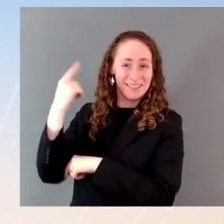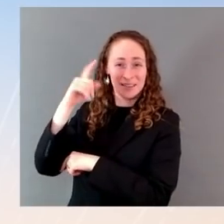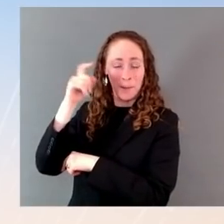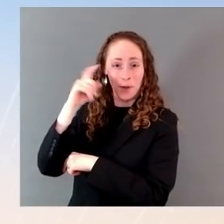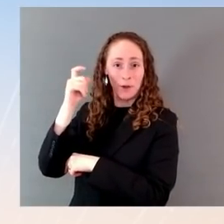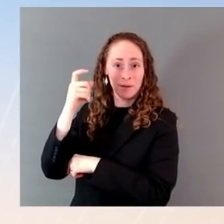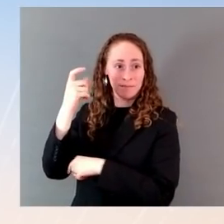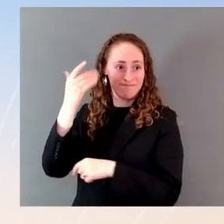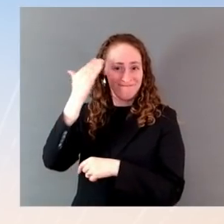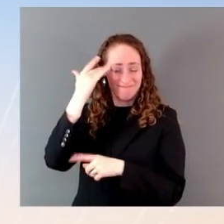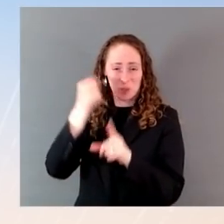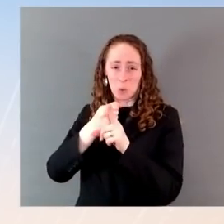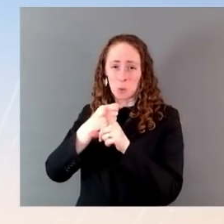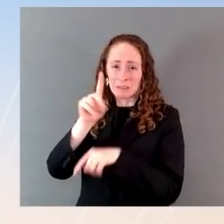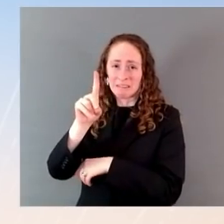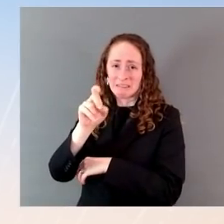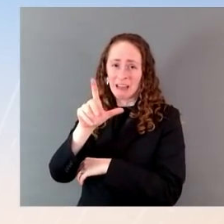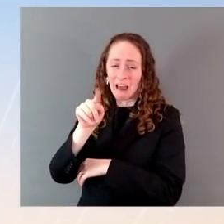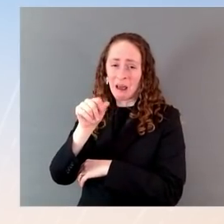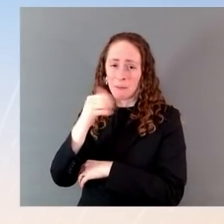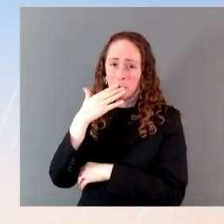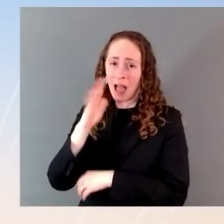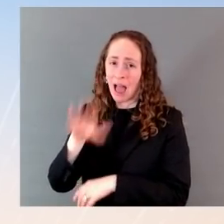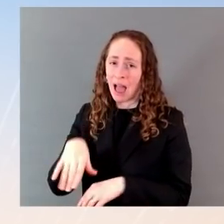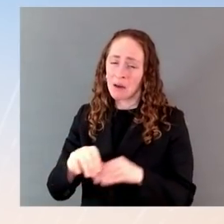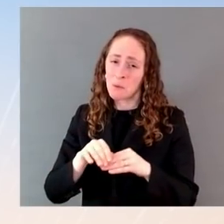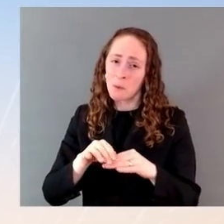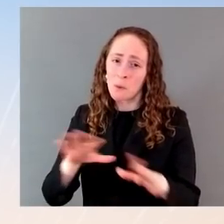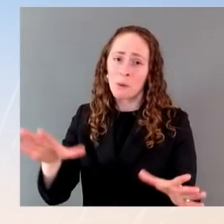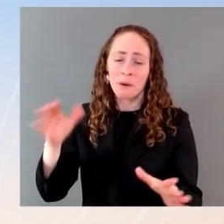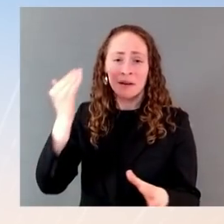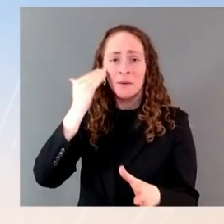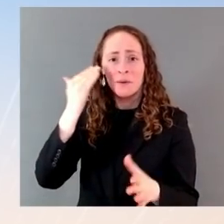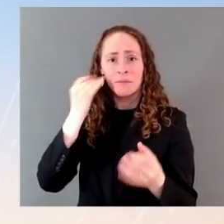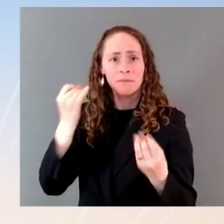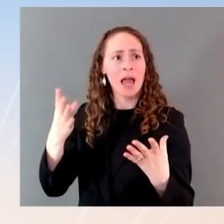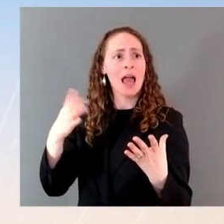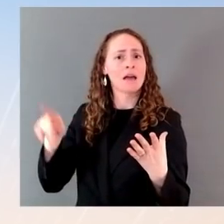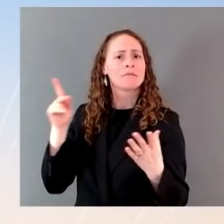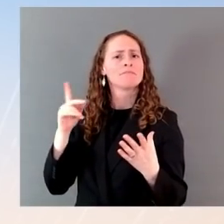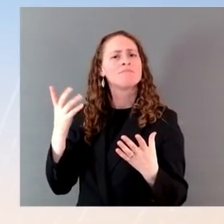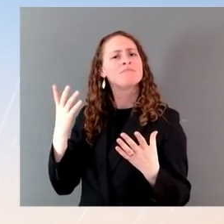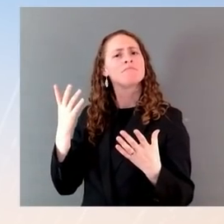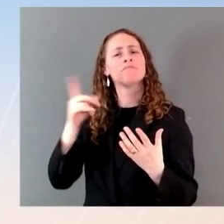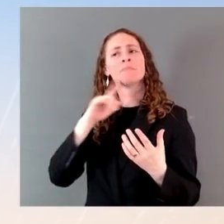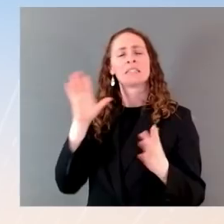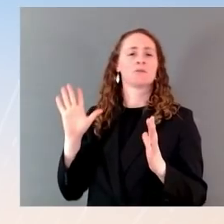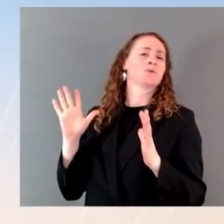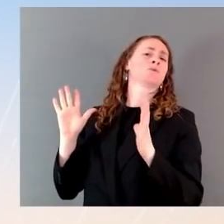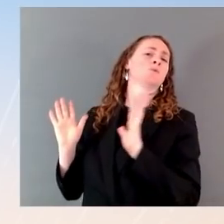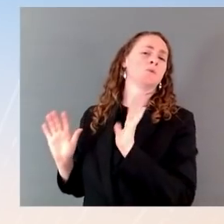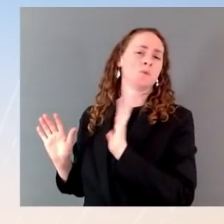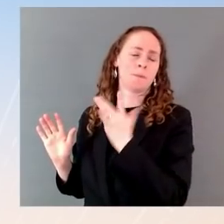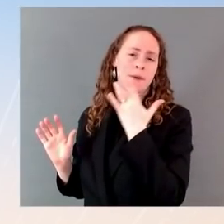for at-home tests if that's your preference, if that's what you would like to do. And we made sure that the tests you get from your healthcare provider -- like PCR tests --